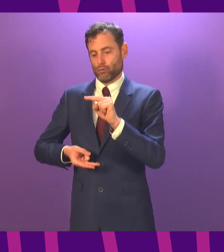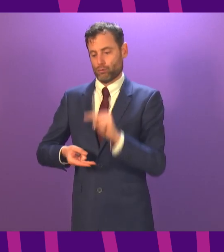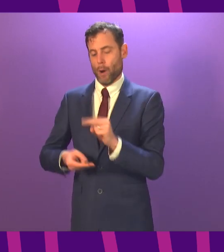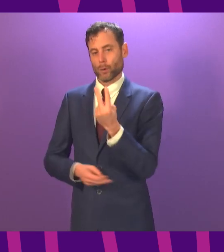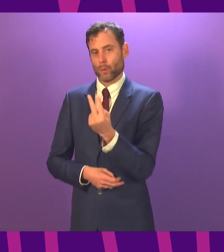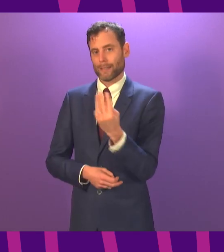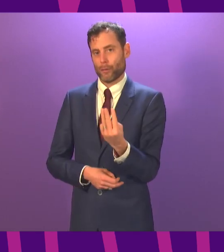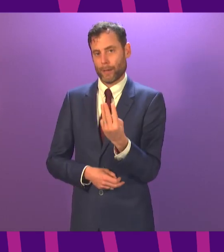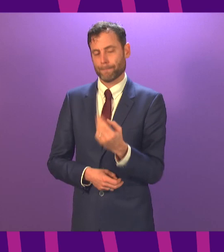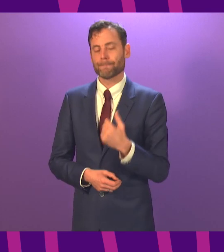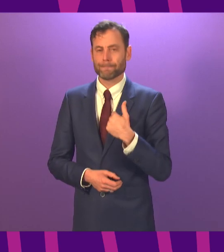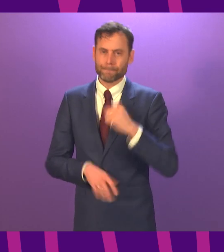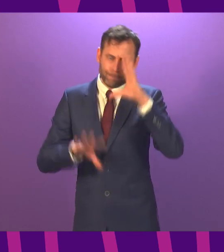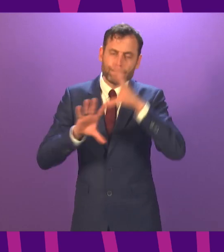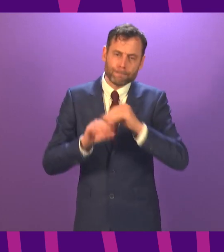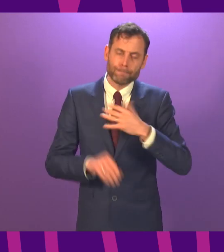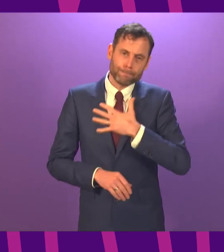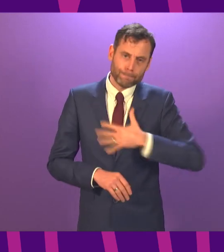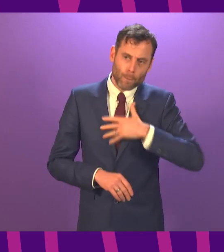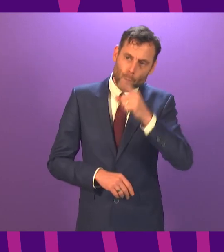to everyone who has been bereaved.